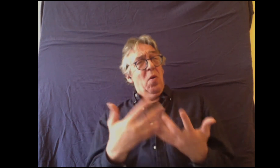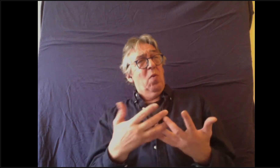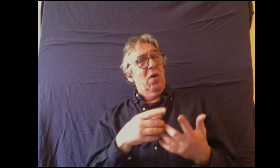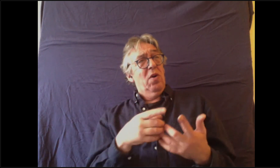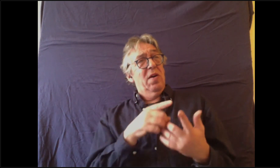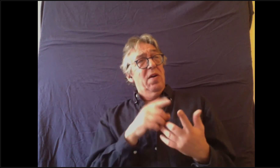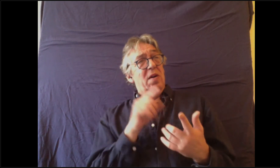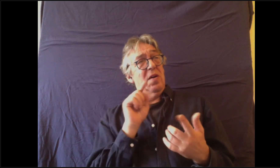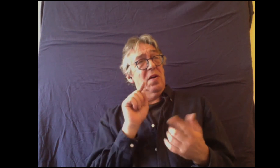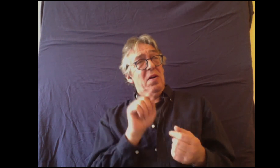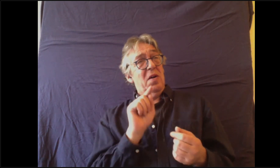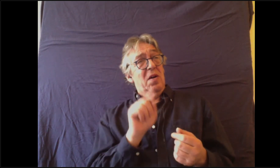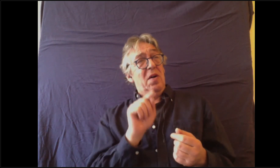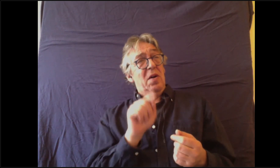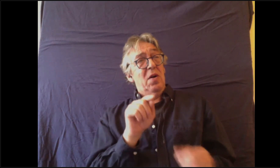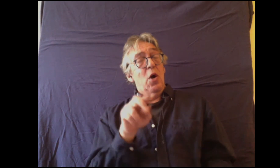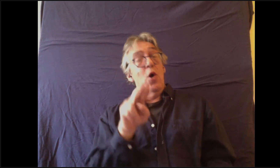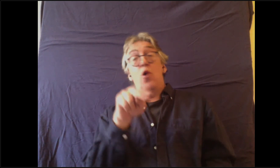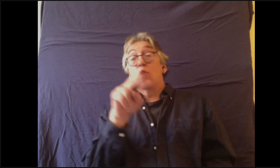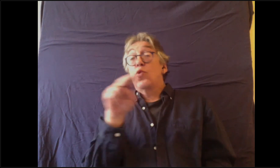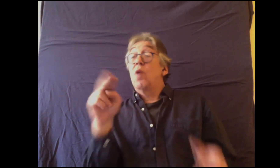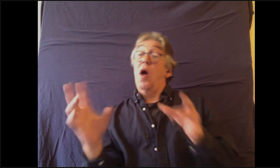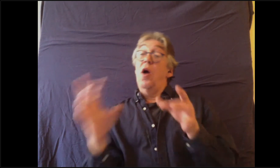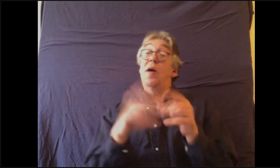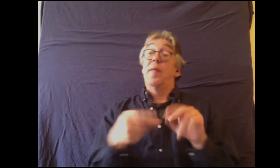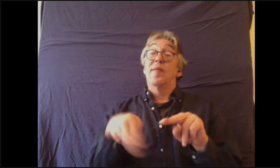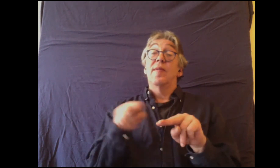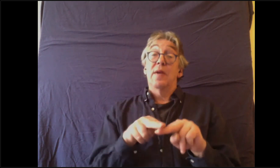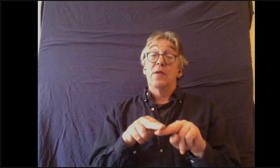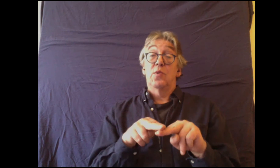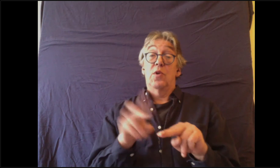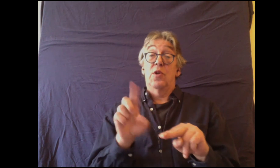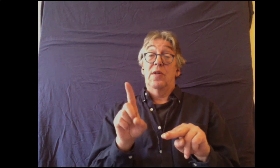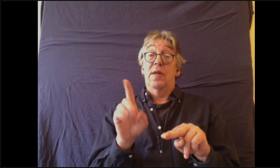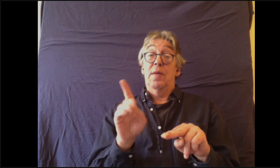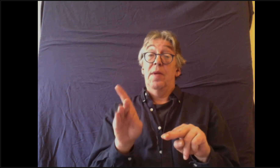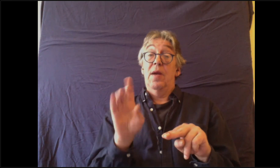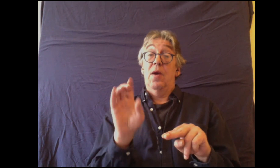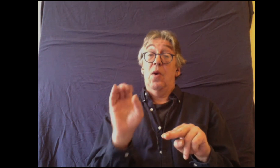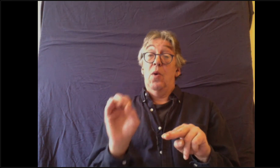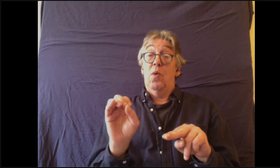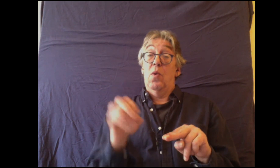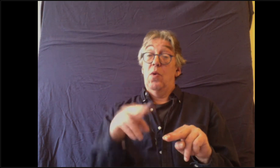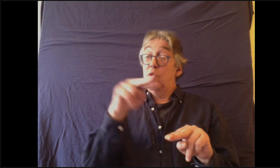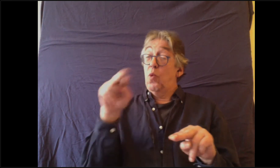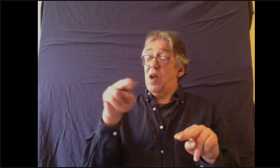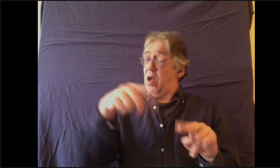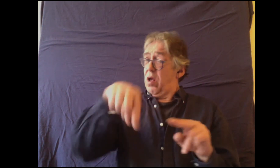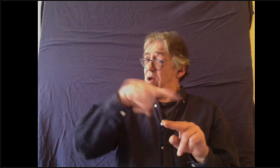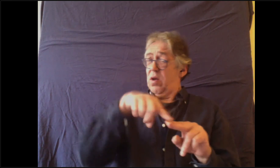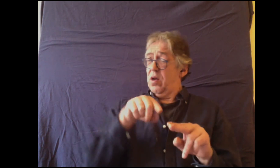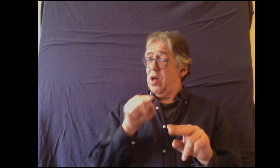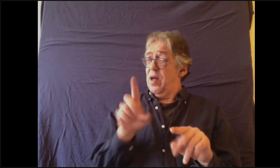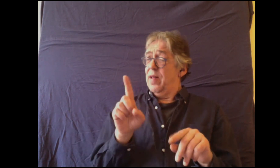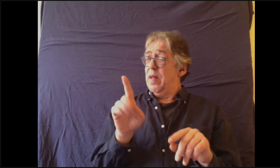with the national DPOs in Norway? And how do they work in international cooperation?